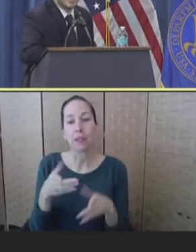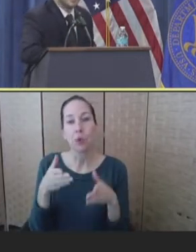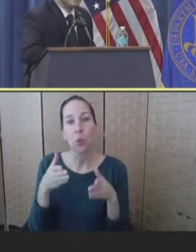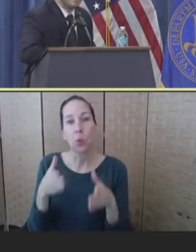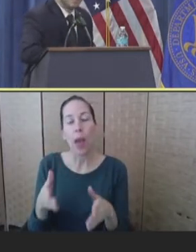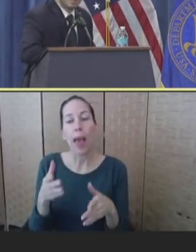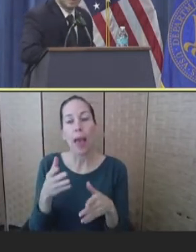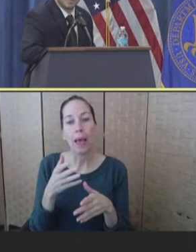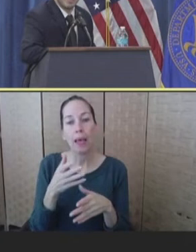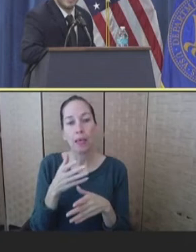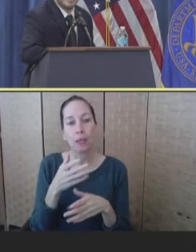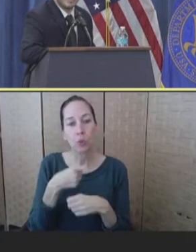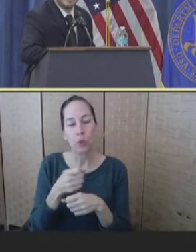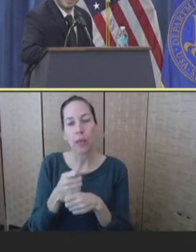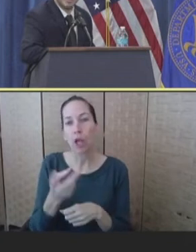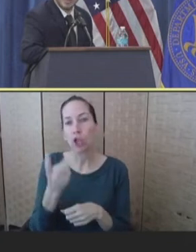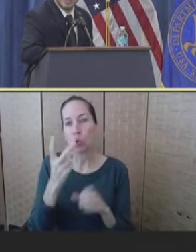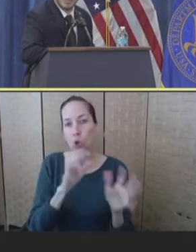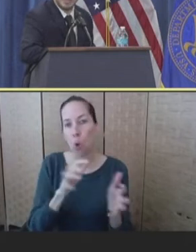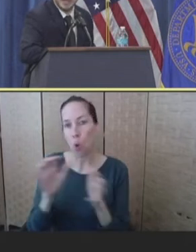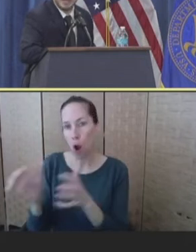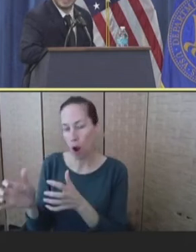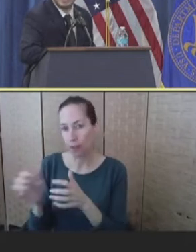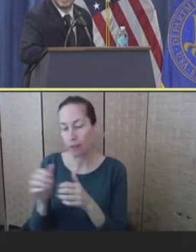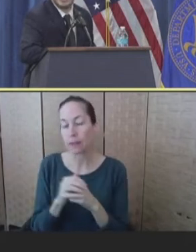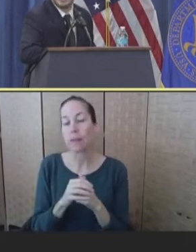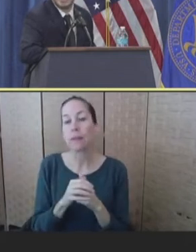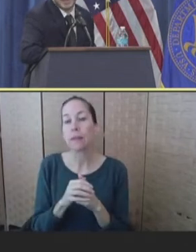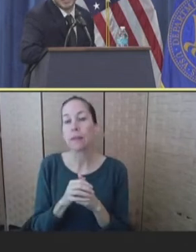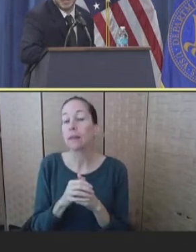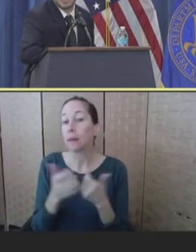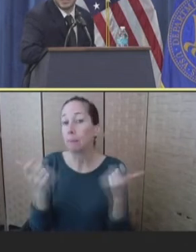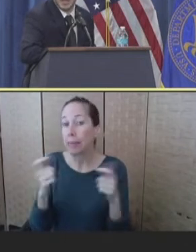two cohorts where the main difference between them is the vaccination status.